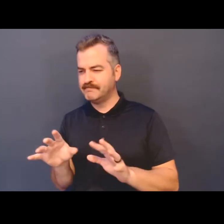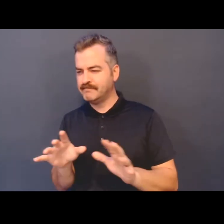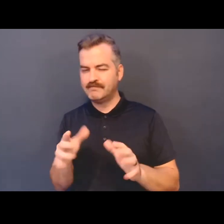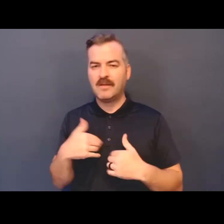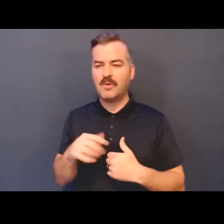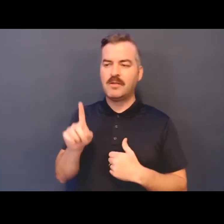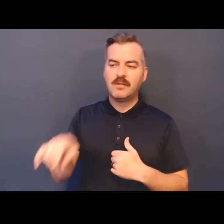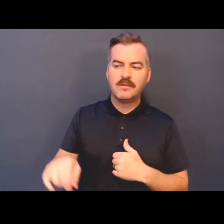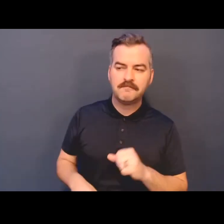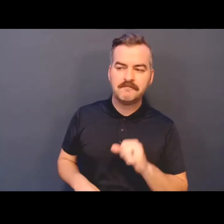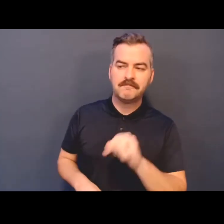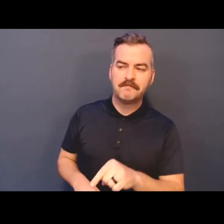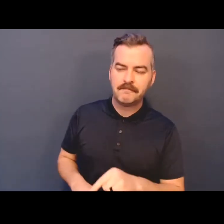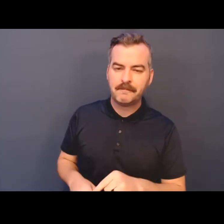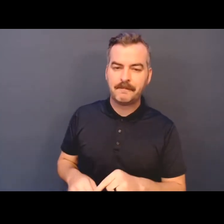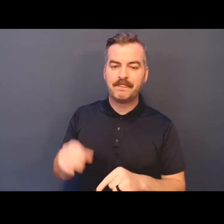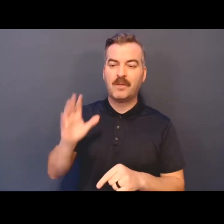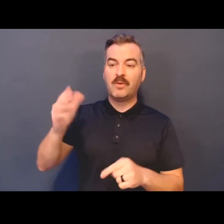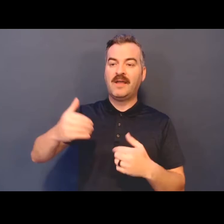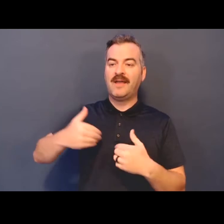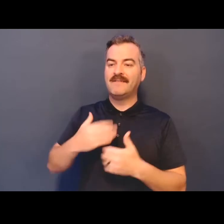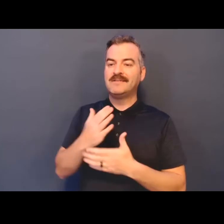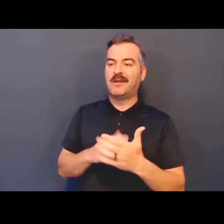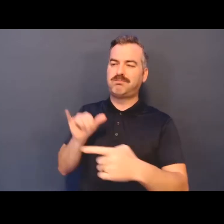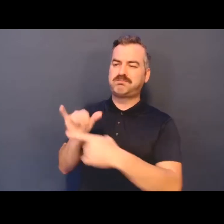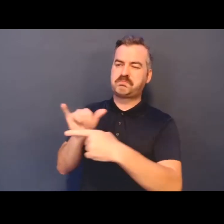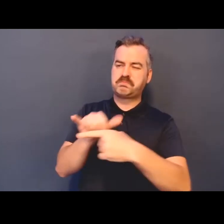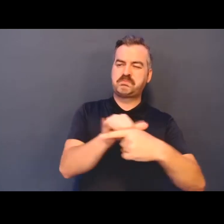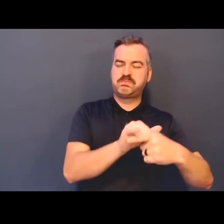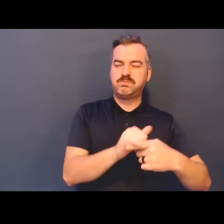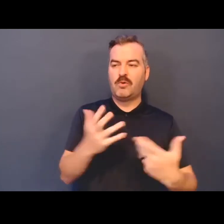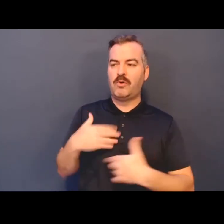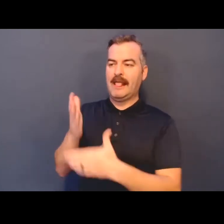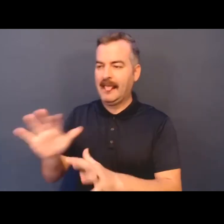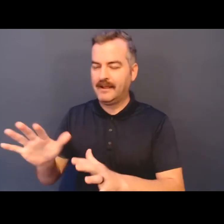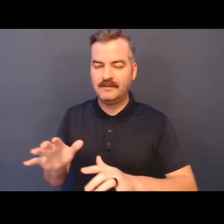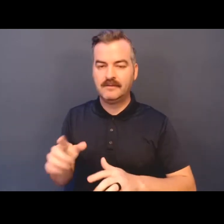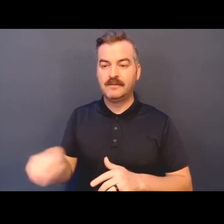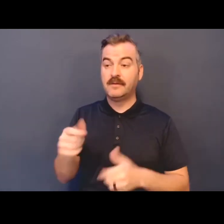questions. They avoid medical ease, or interrupting the patient, and they engage in focused active